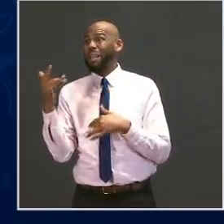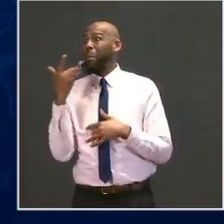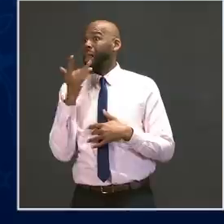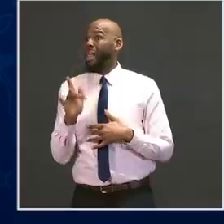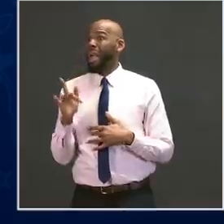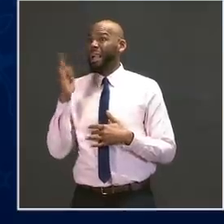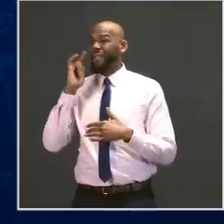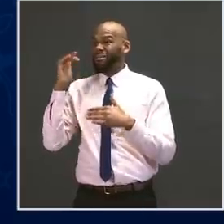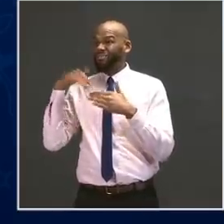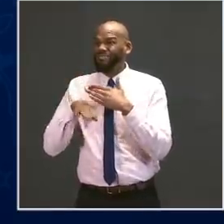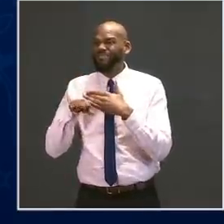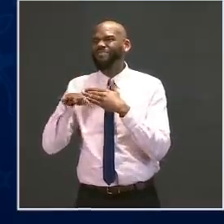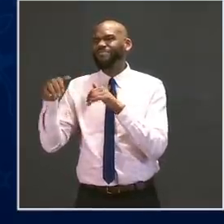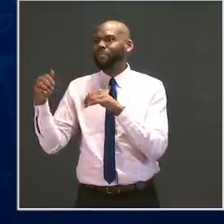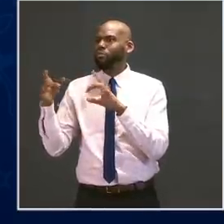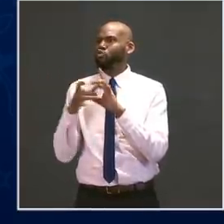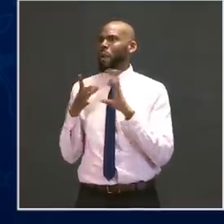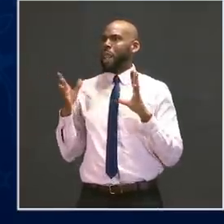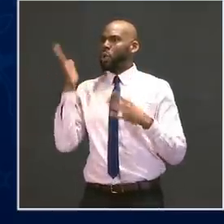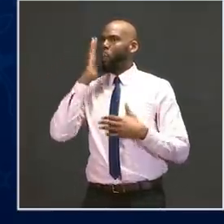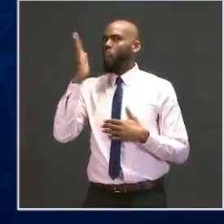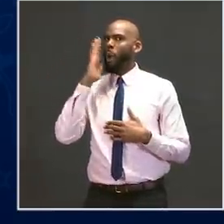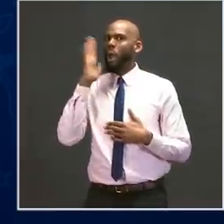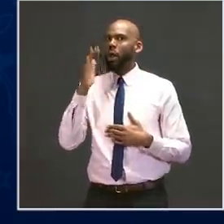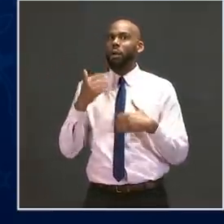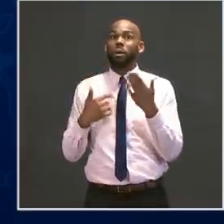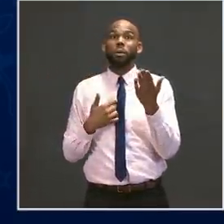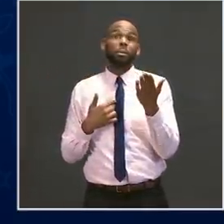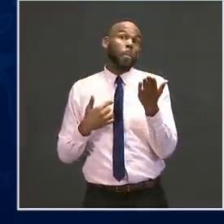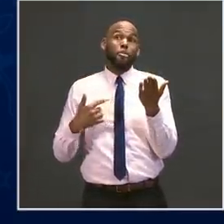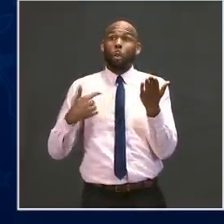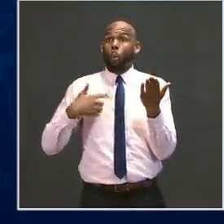Ms. Psaki: Well, of course, we're concerned because we don't want people to put themselves in danger